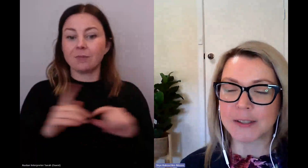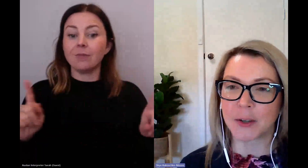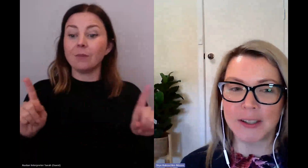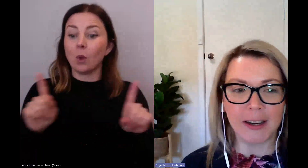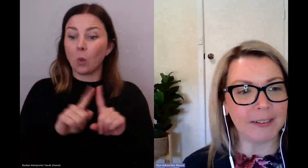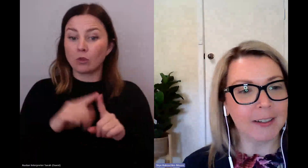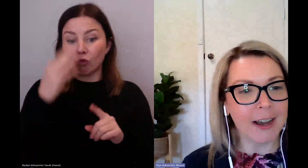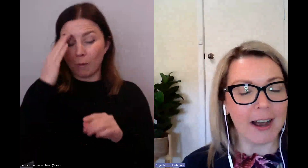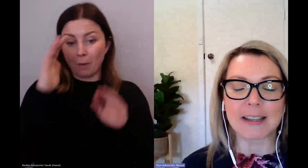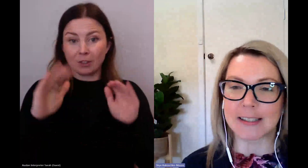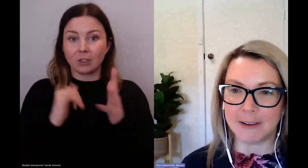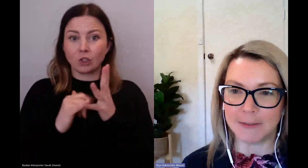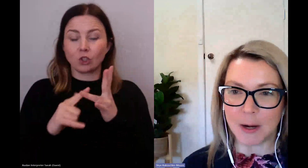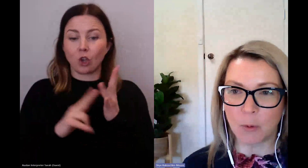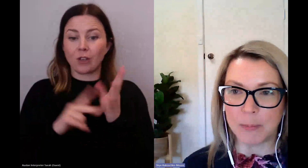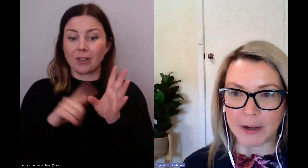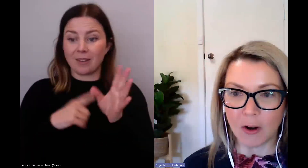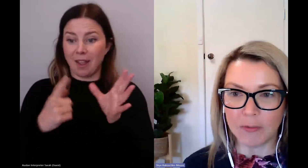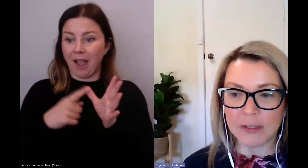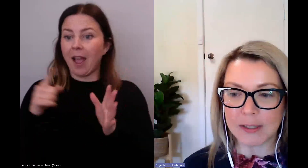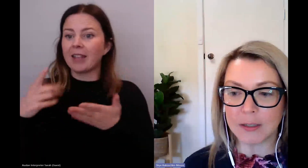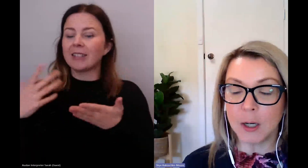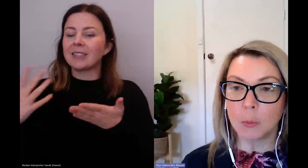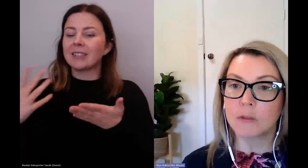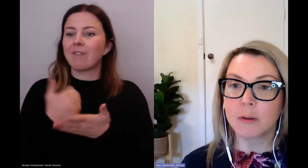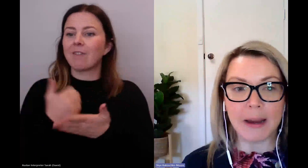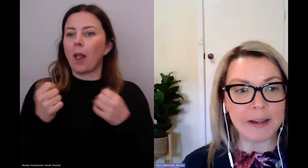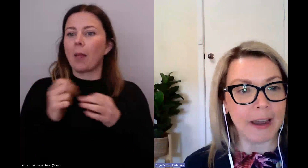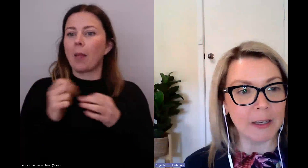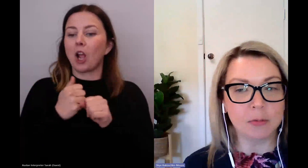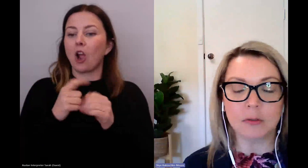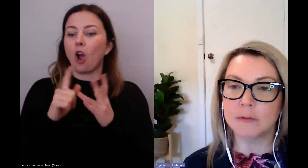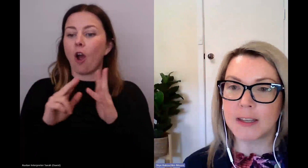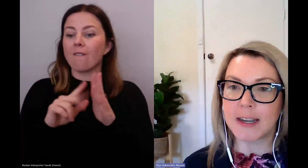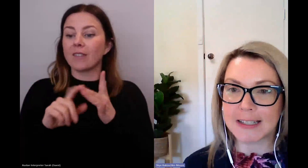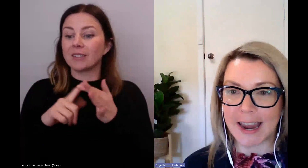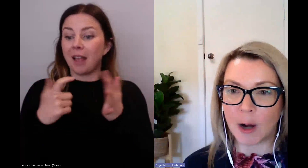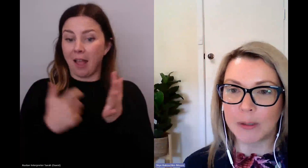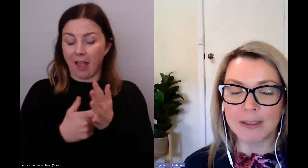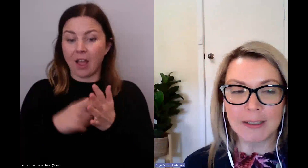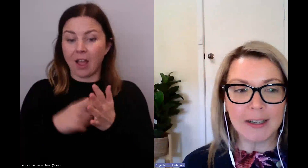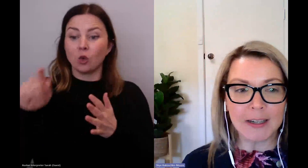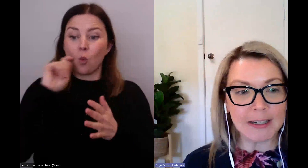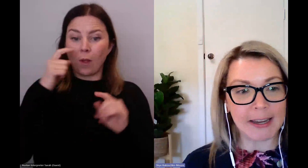that Sonia our Safety and Wellbeing Officer will remain available for the next hour in